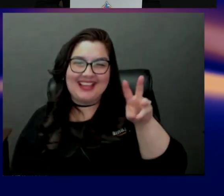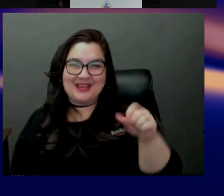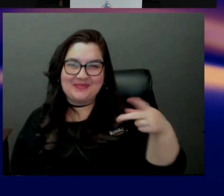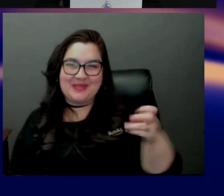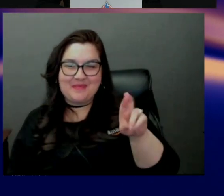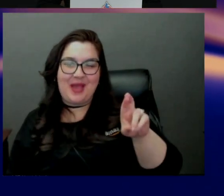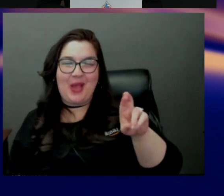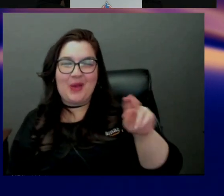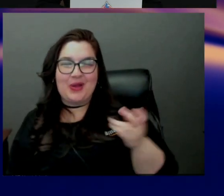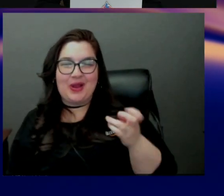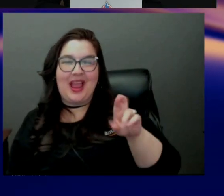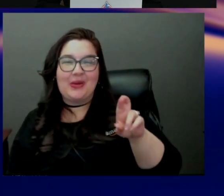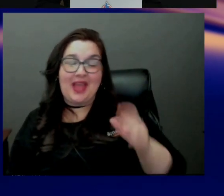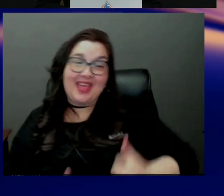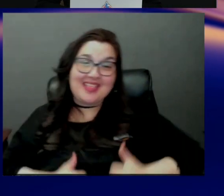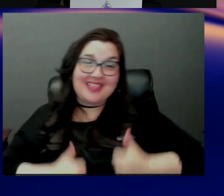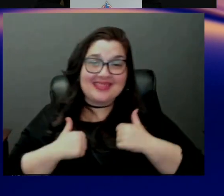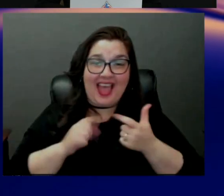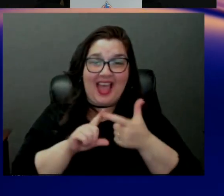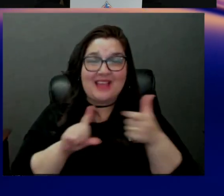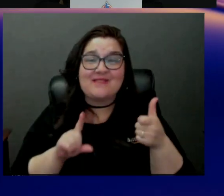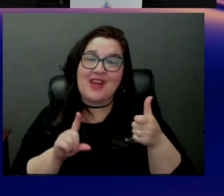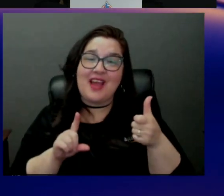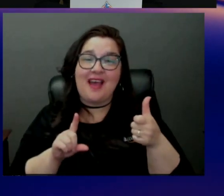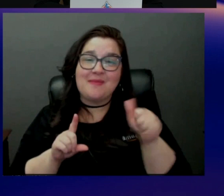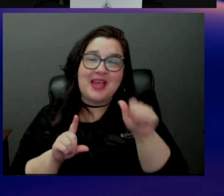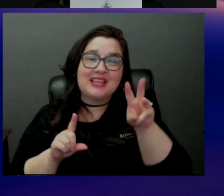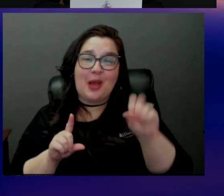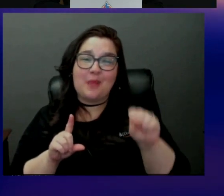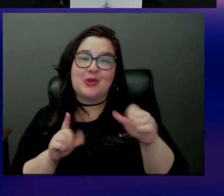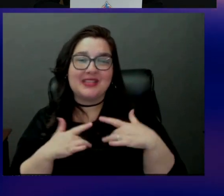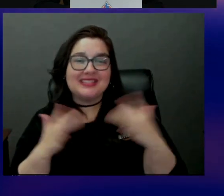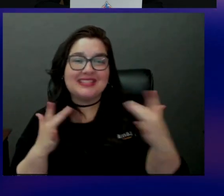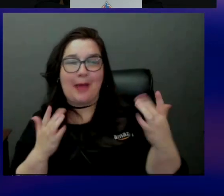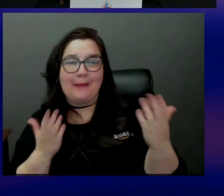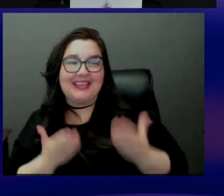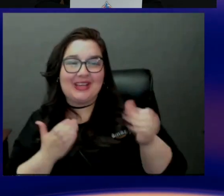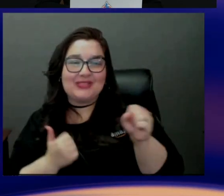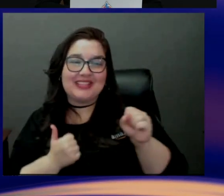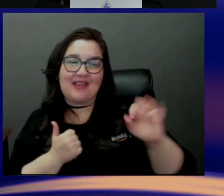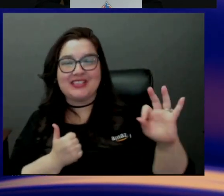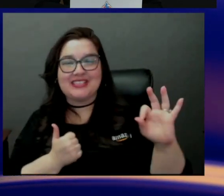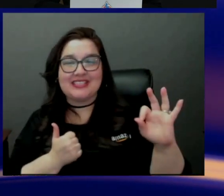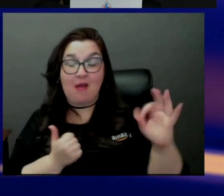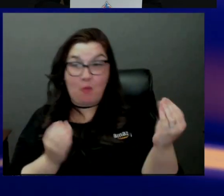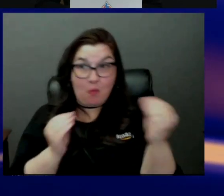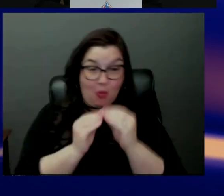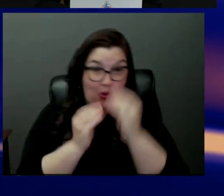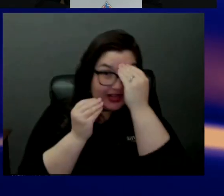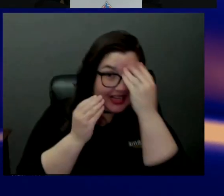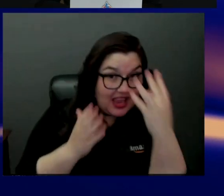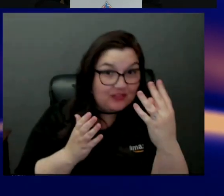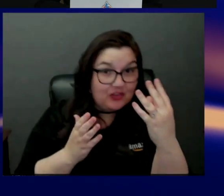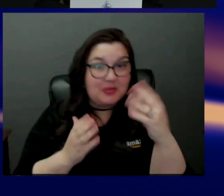from the AWS Summit in San Francisco. If you want to get more information about the Power Hour series,